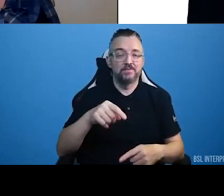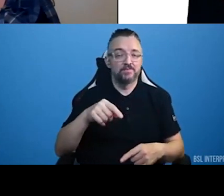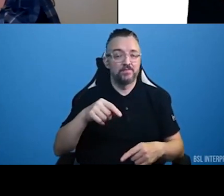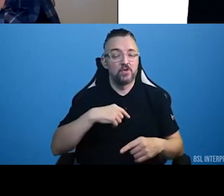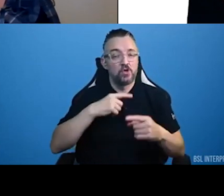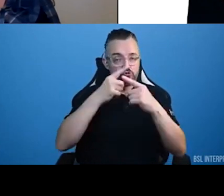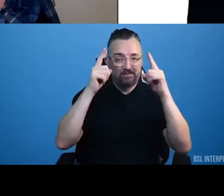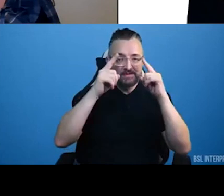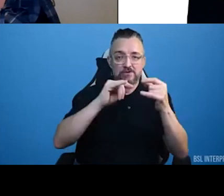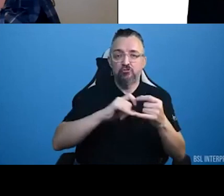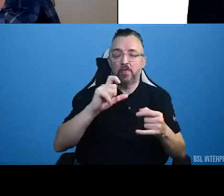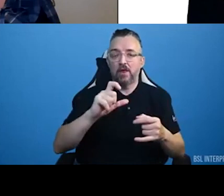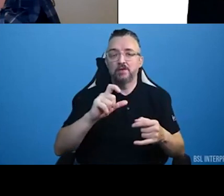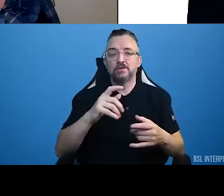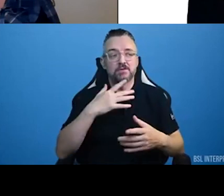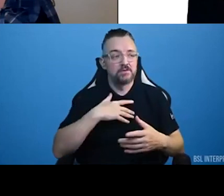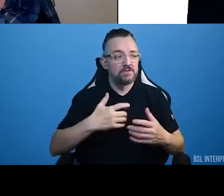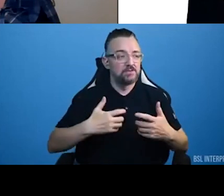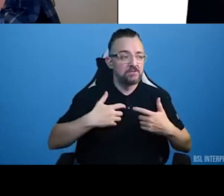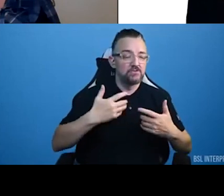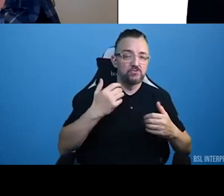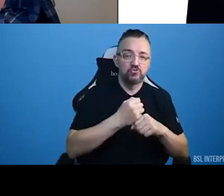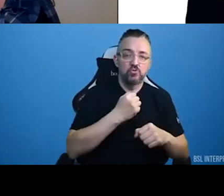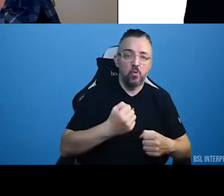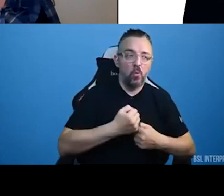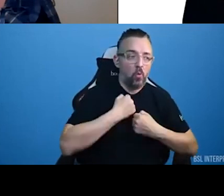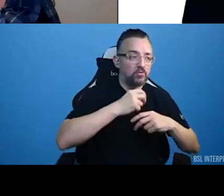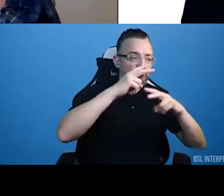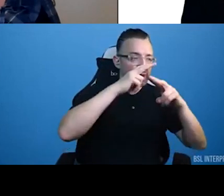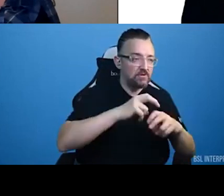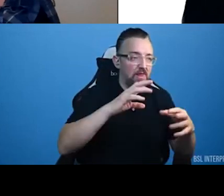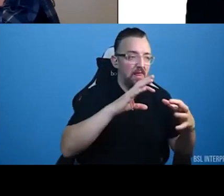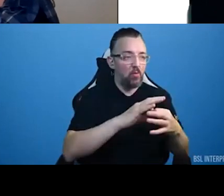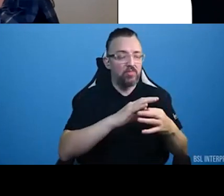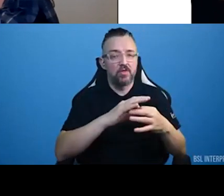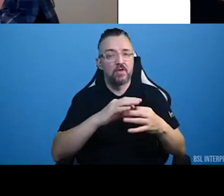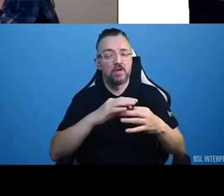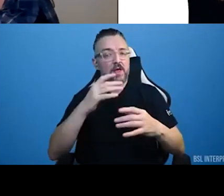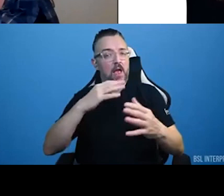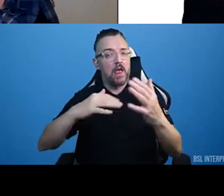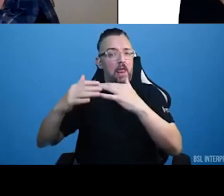to do our own research into climate practices, but that all sort of comes from the tutors